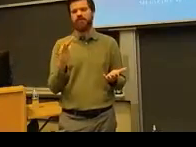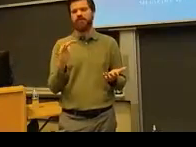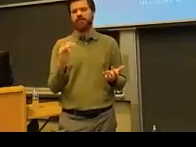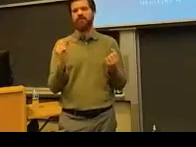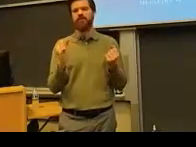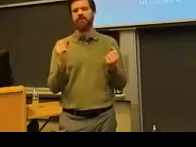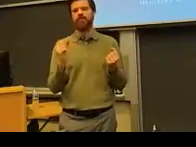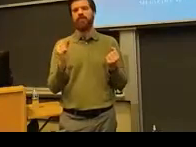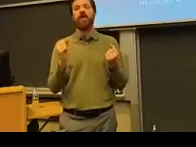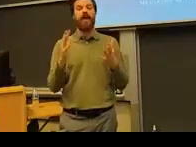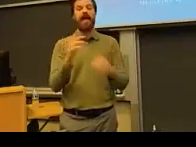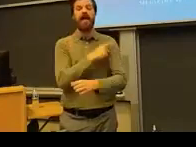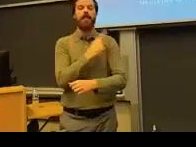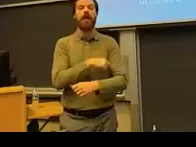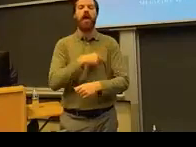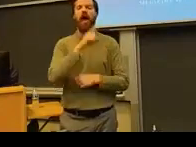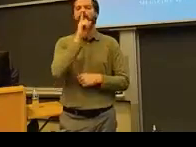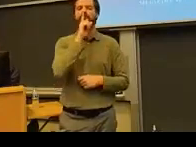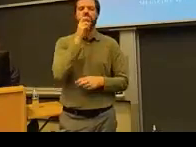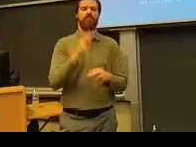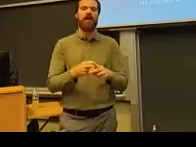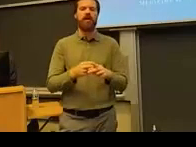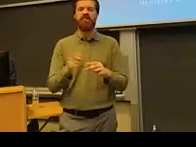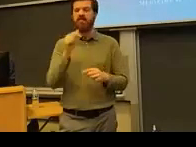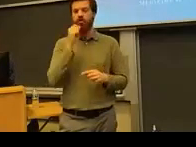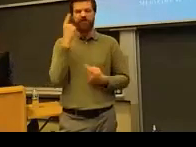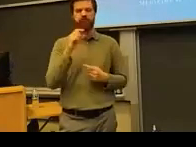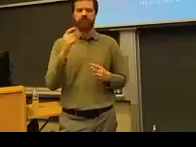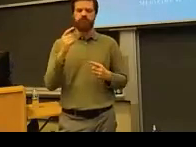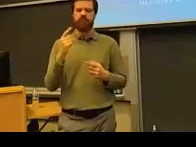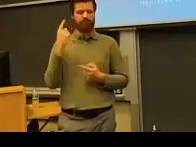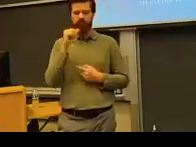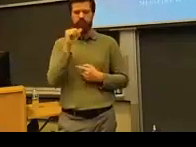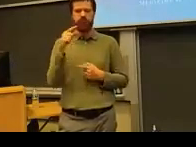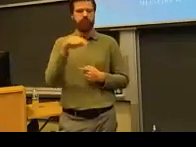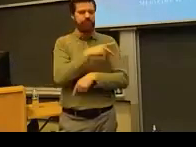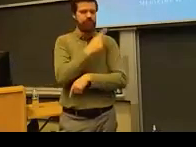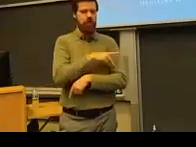won't mention it as a substance used because they don't consider it a uh a substance use